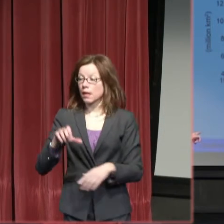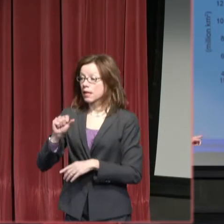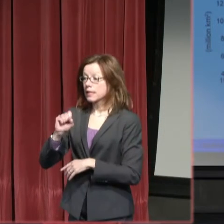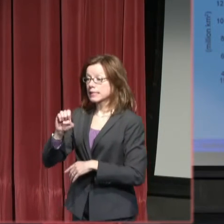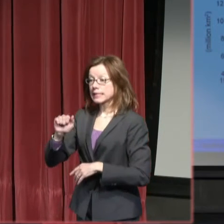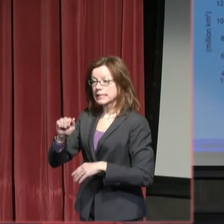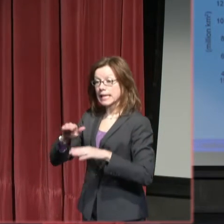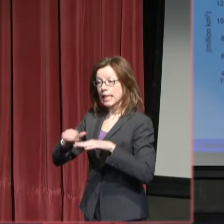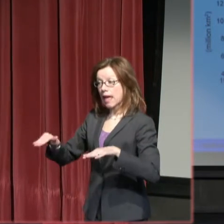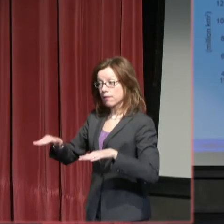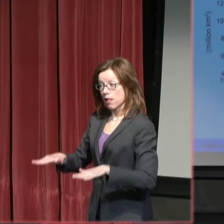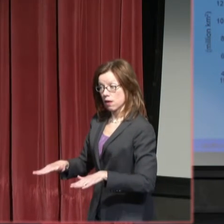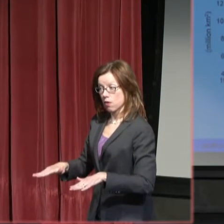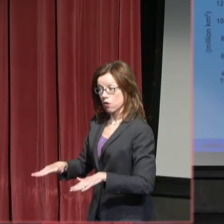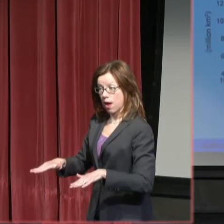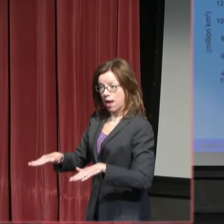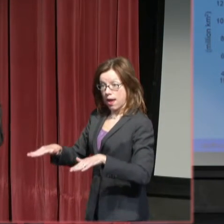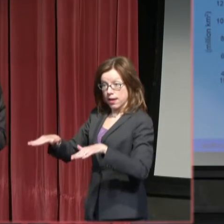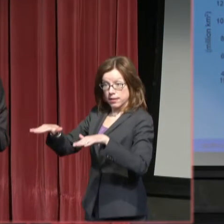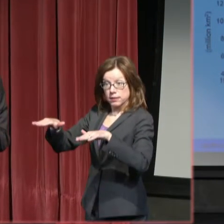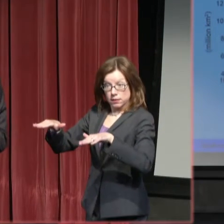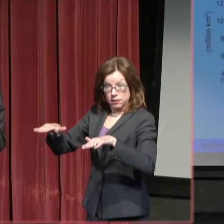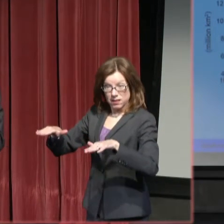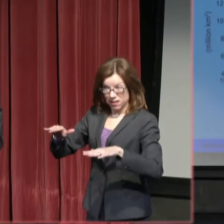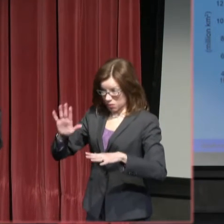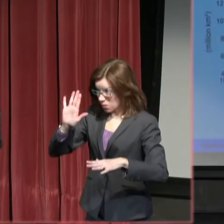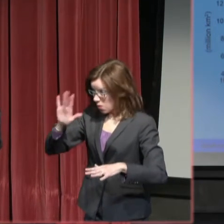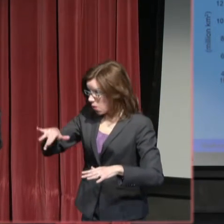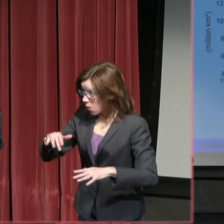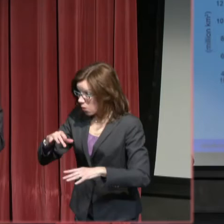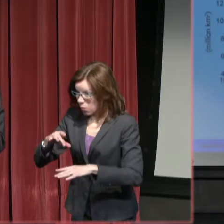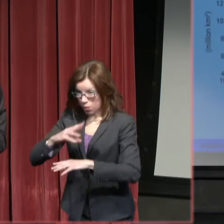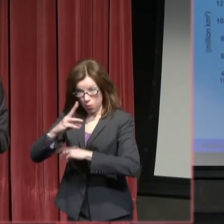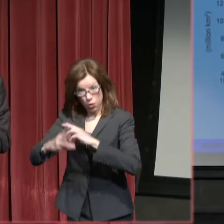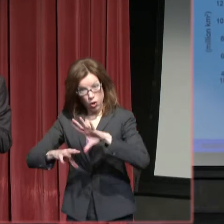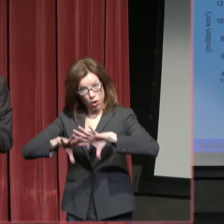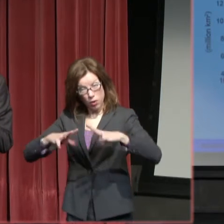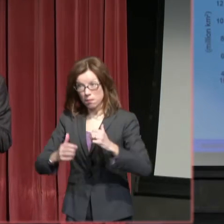Most of the world live within a mile or so of the coast,